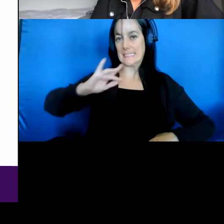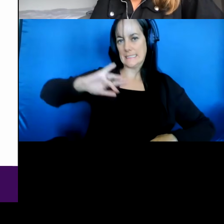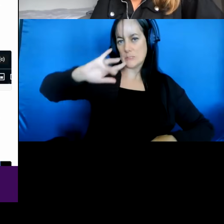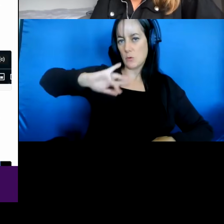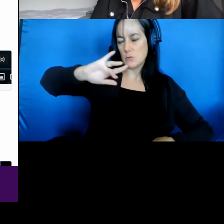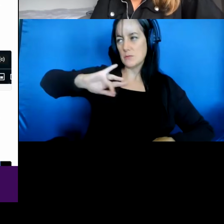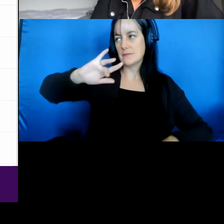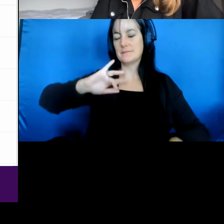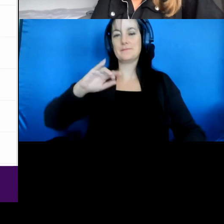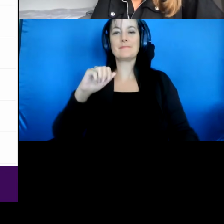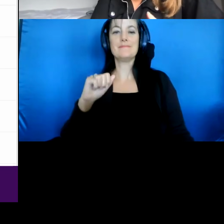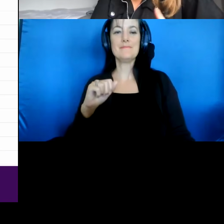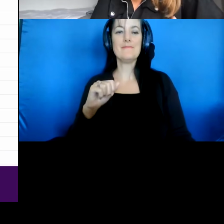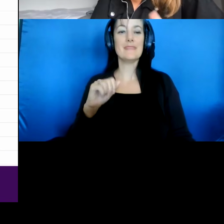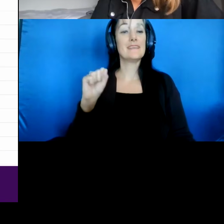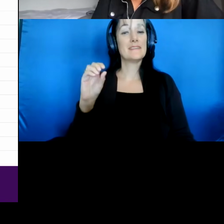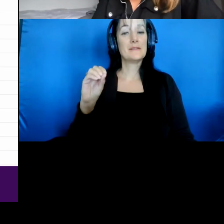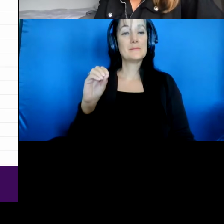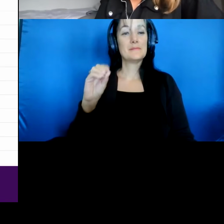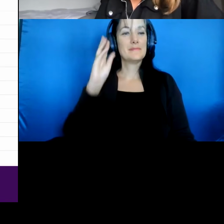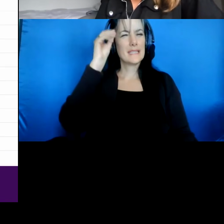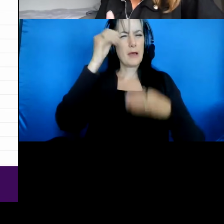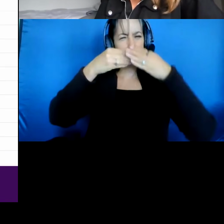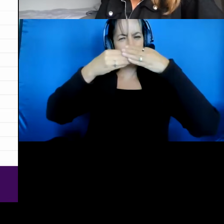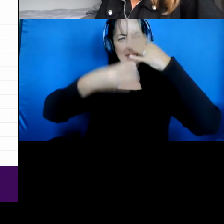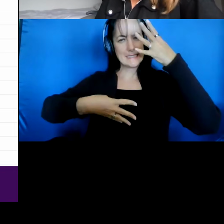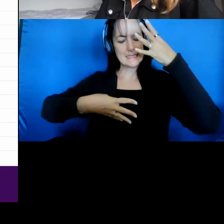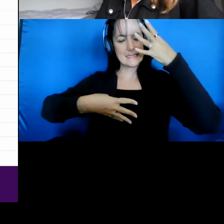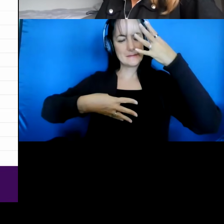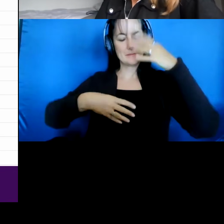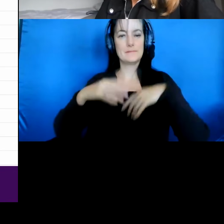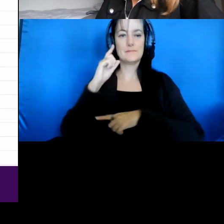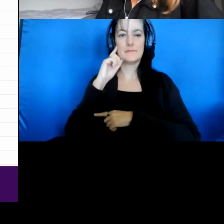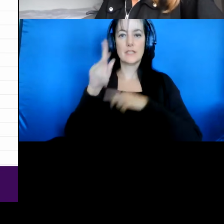list option, when it comes to sight loss, you might have people who have tunnel vision and